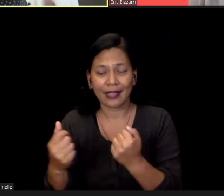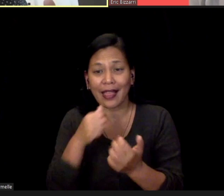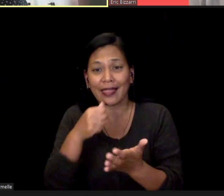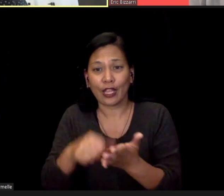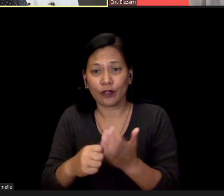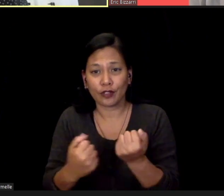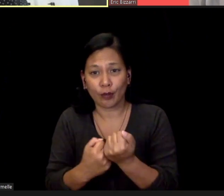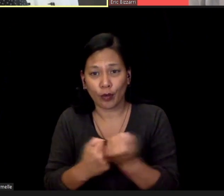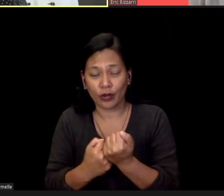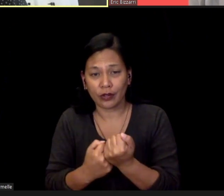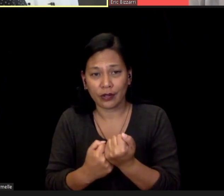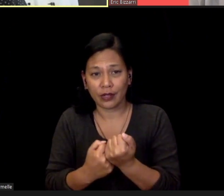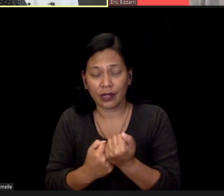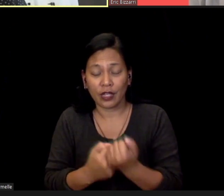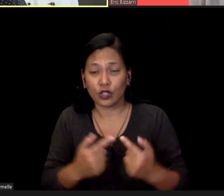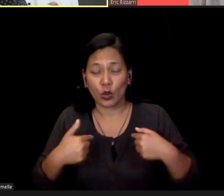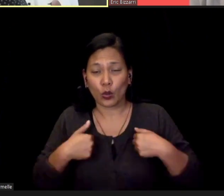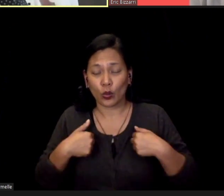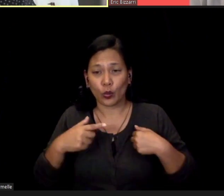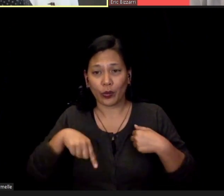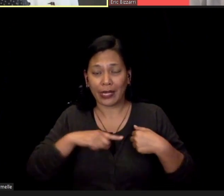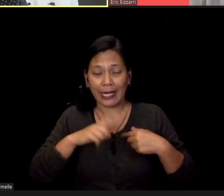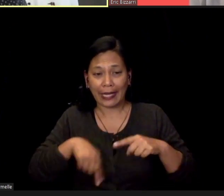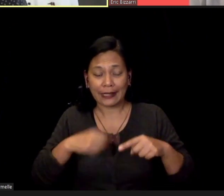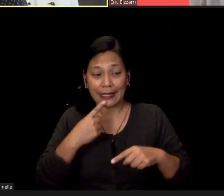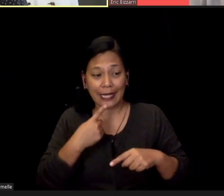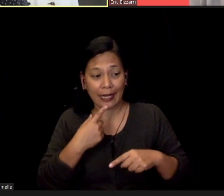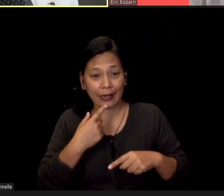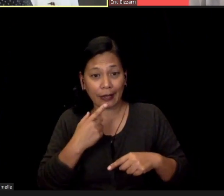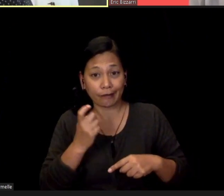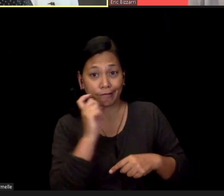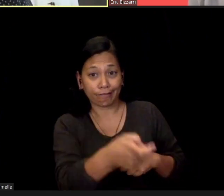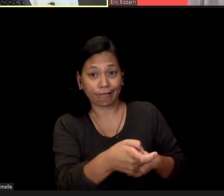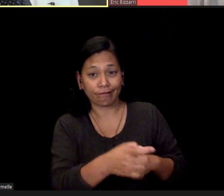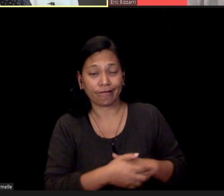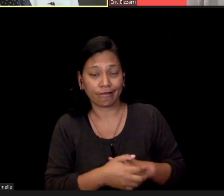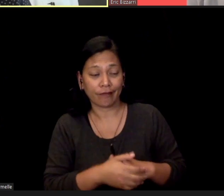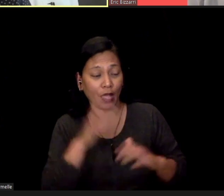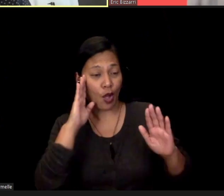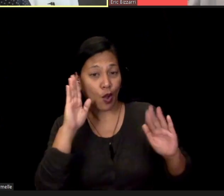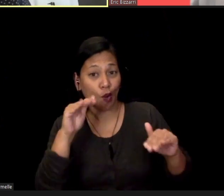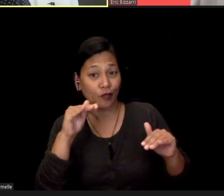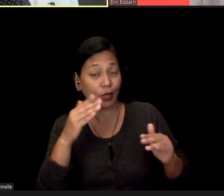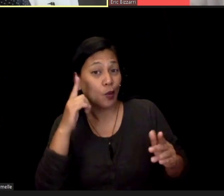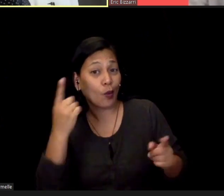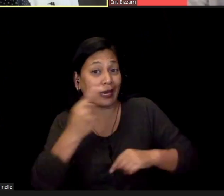We're not in the business of just saying here's money that we hope will one day get aired.